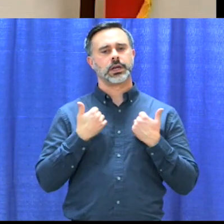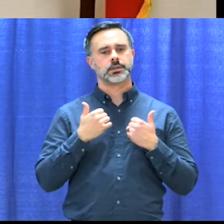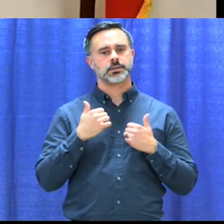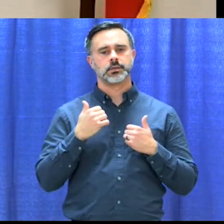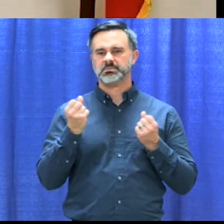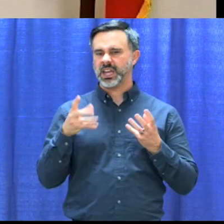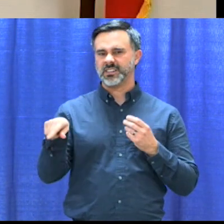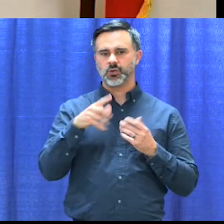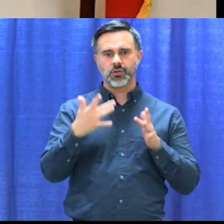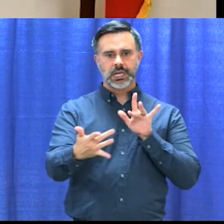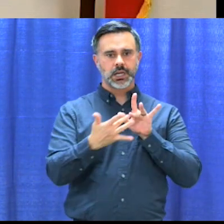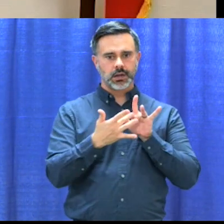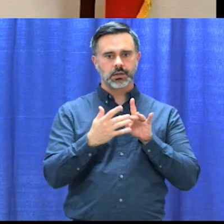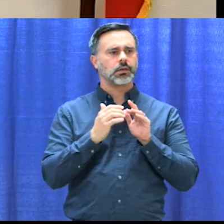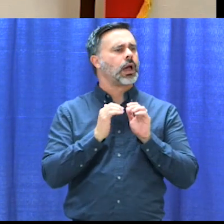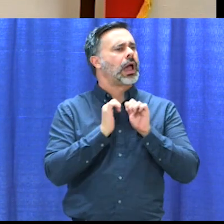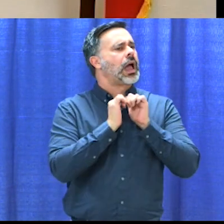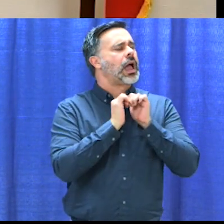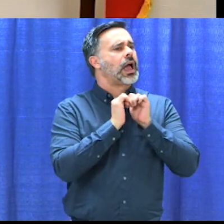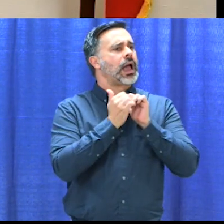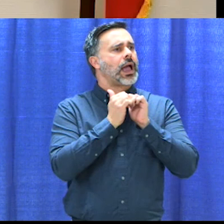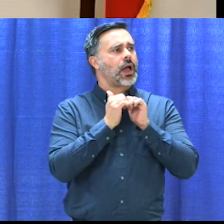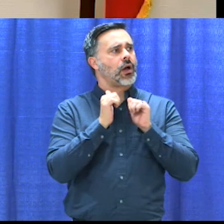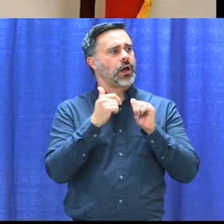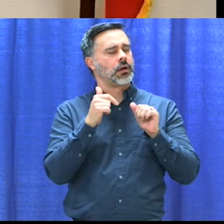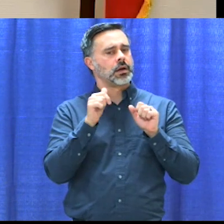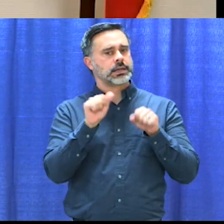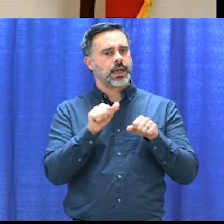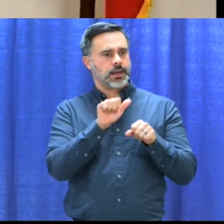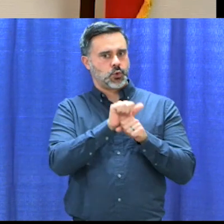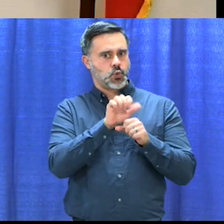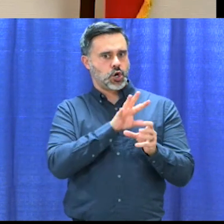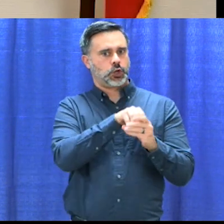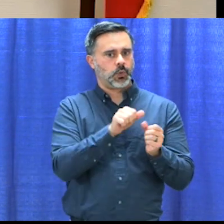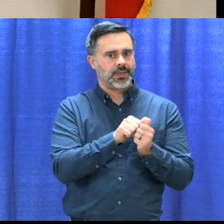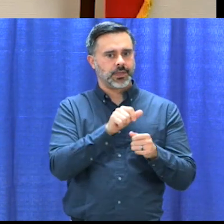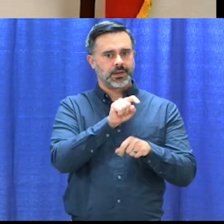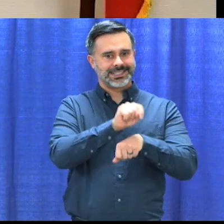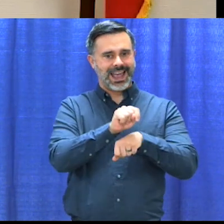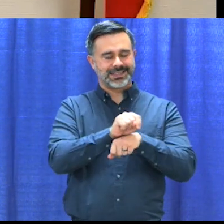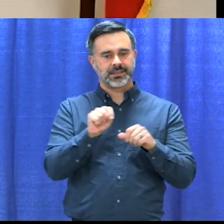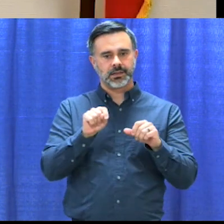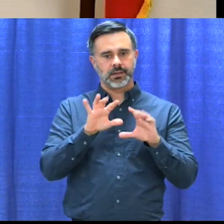Many of you have contacted us about how you can work with the task force and you can send